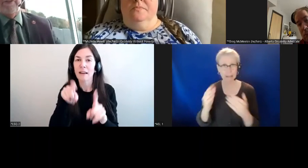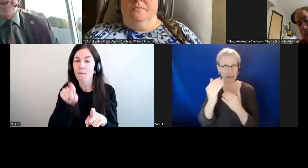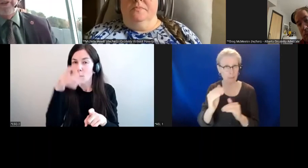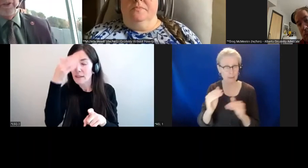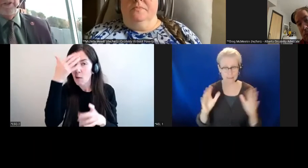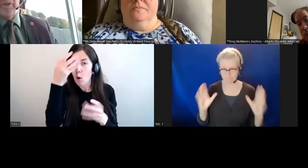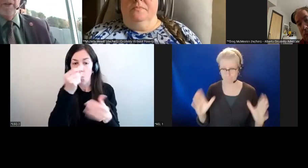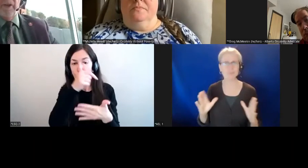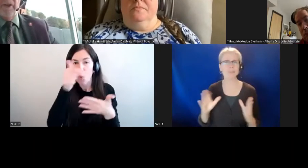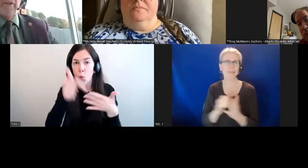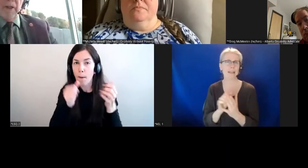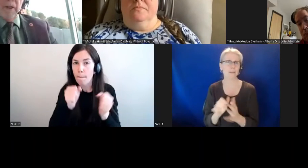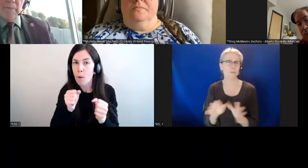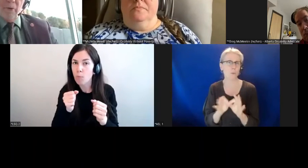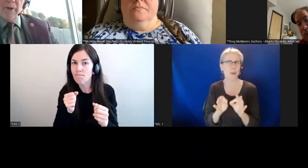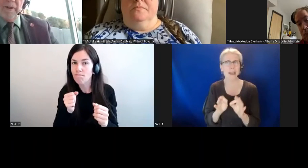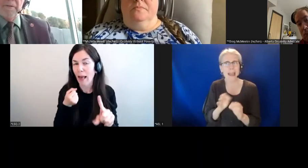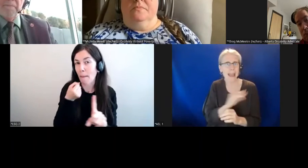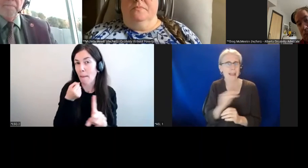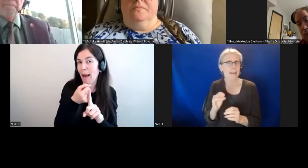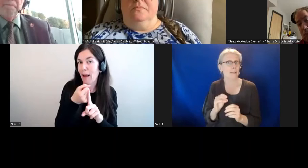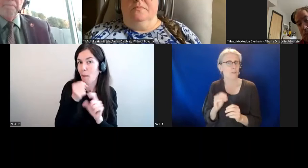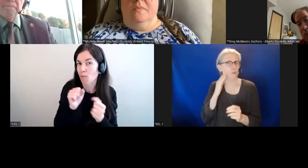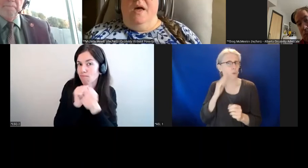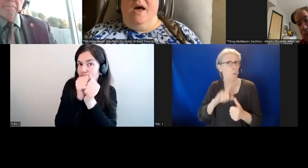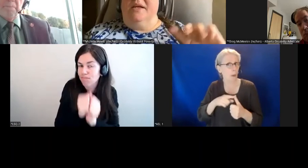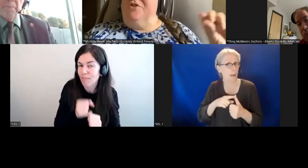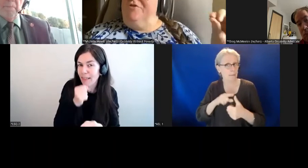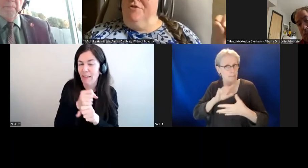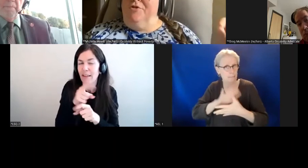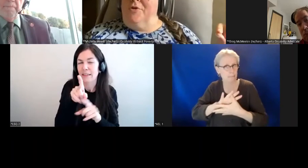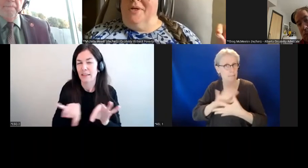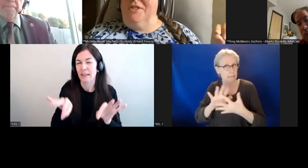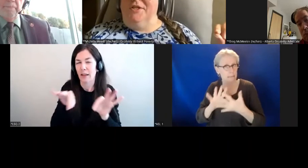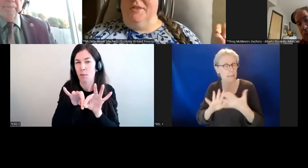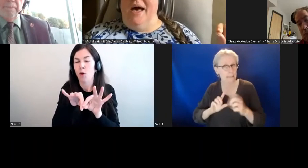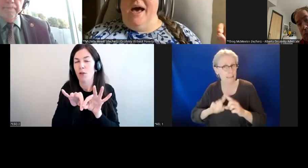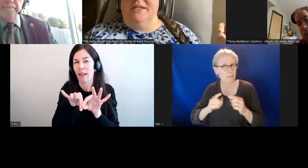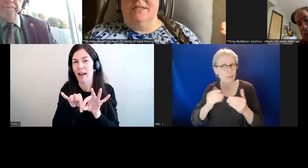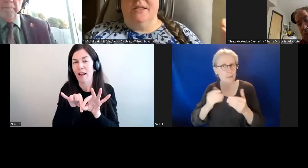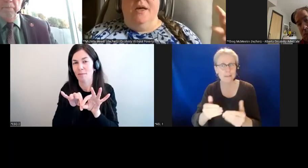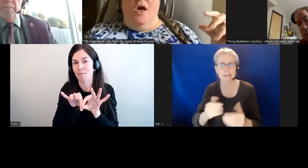DIFFERENT STAGES IS I THINK REALLY IMPORTANT. >> Michelle Hewitt: I SAW ANOTHER QUESTION THAT ASKS,